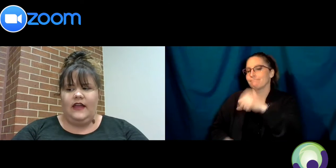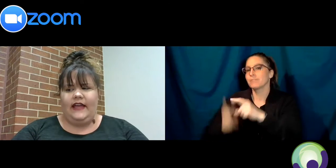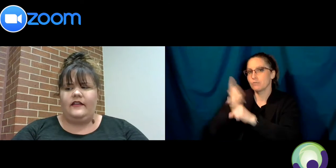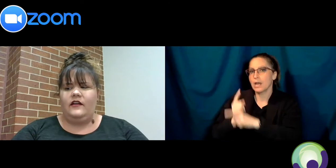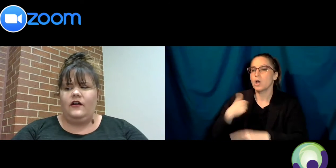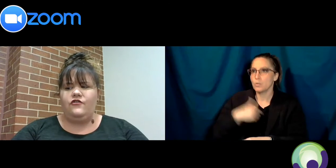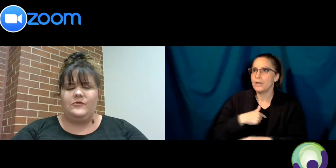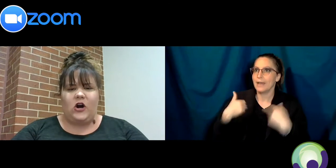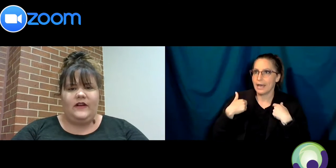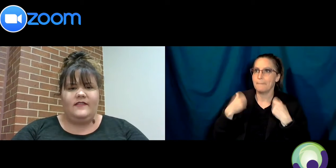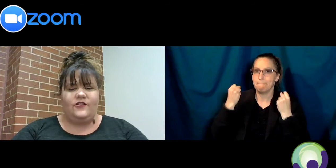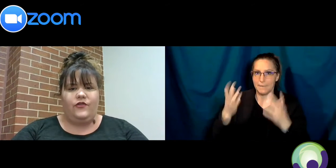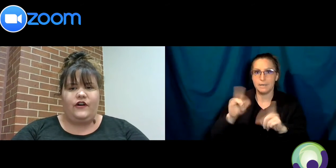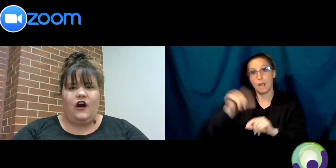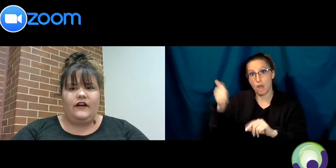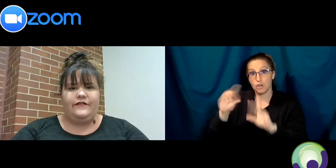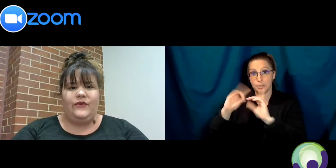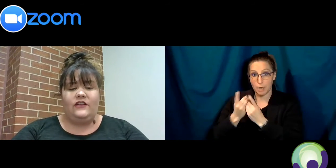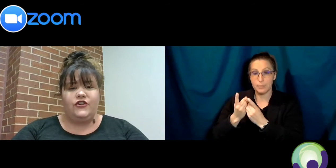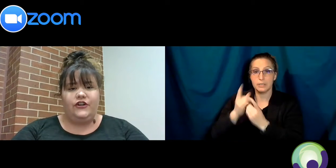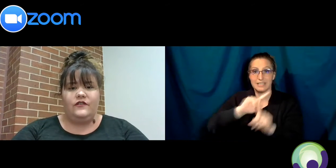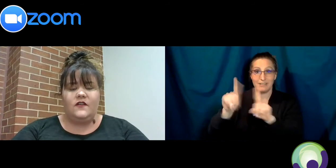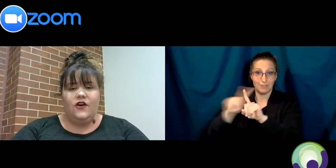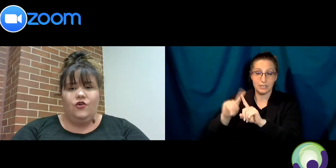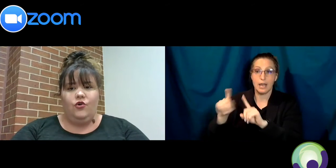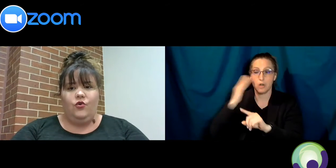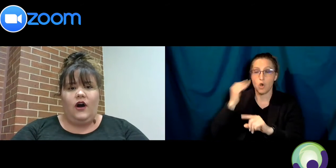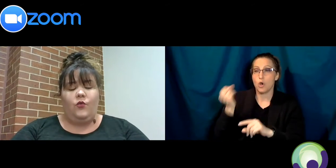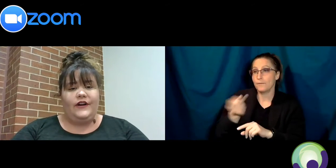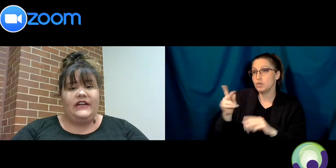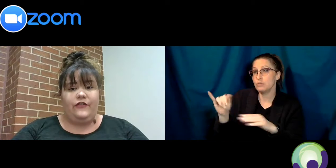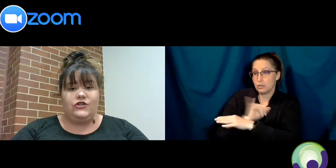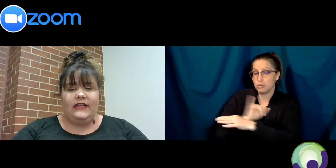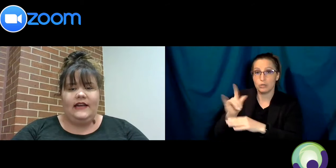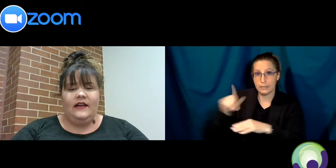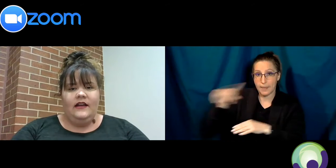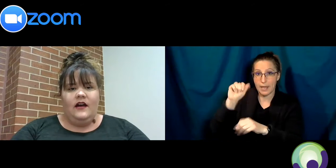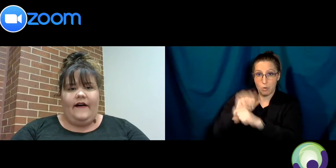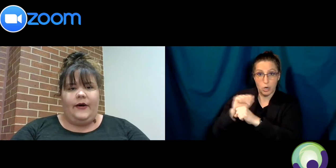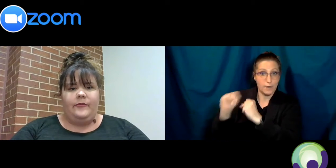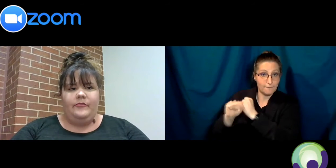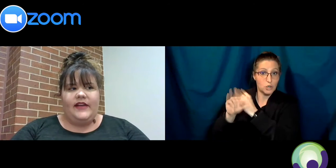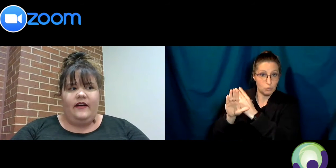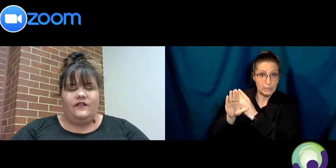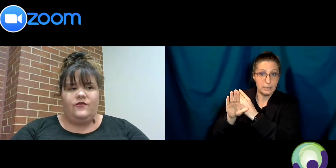in other departments. I know there are a few interns who are working virtually because